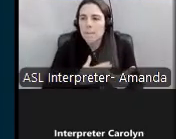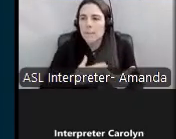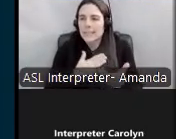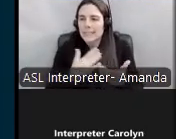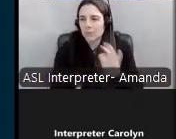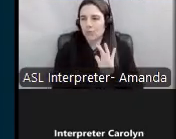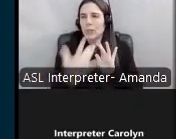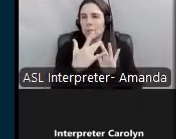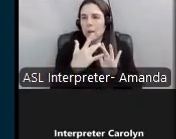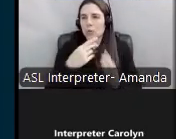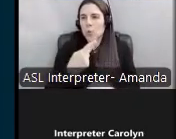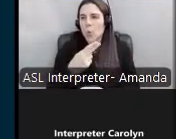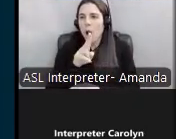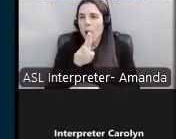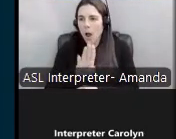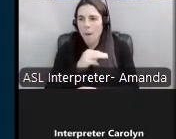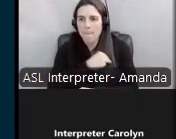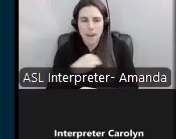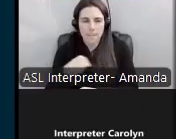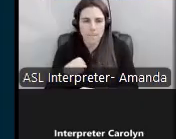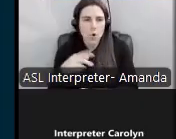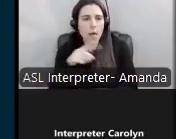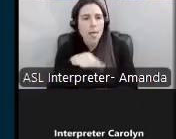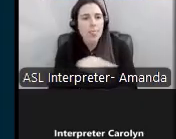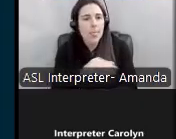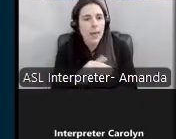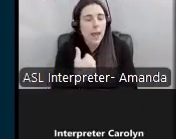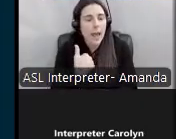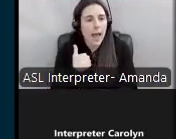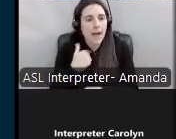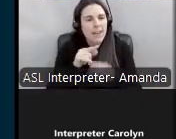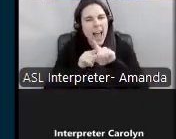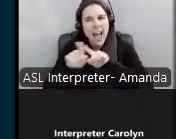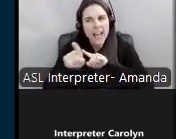to a hub member they have an asterisk, or will now have an